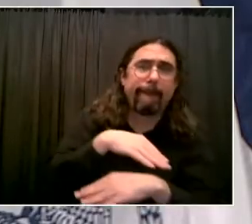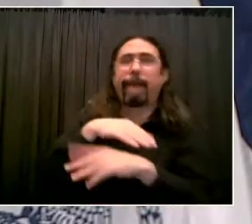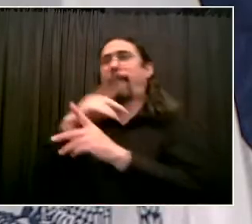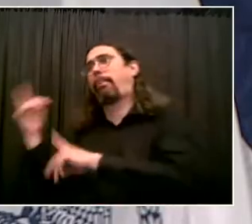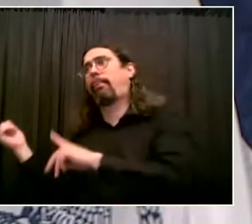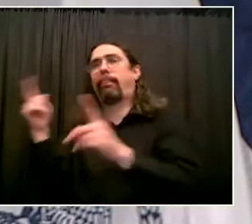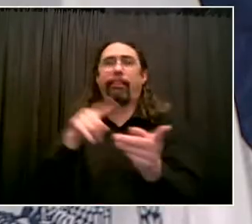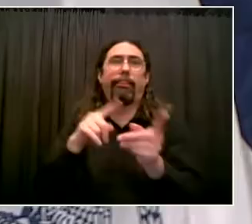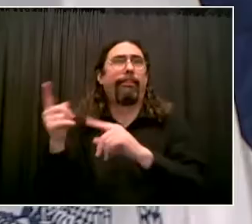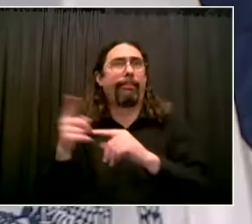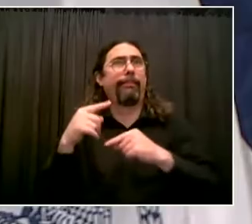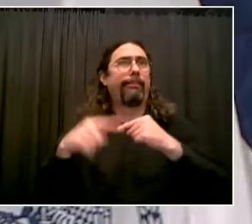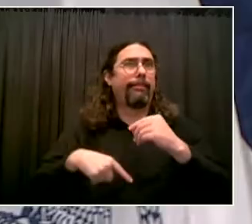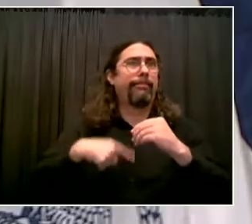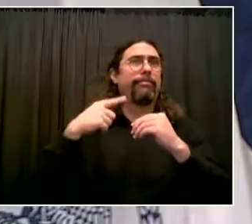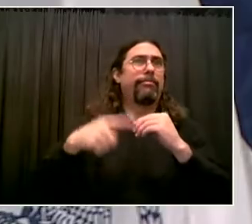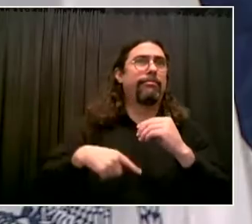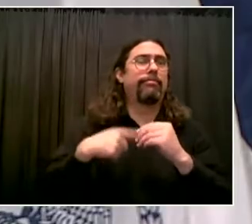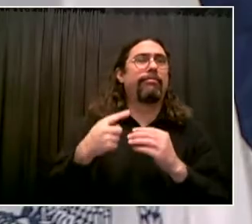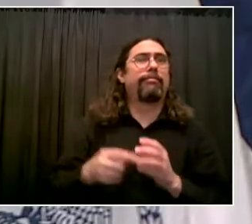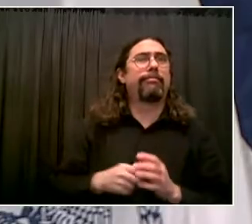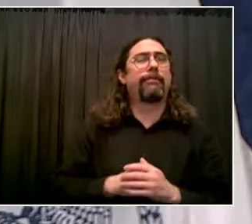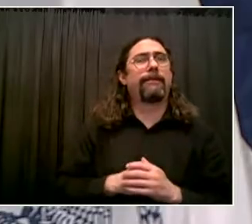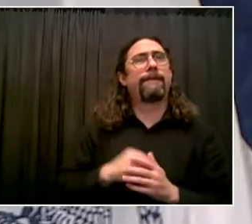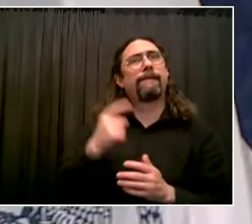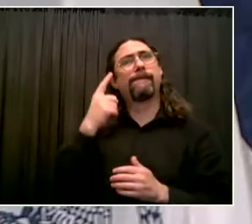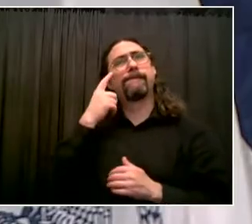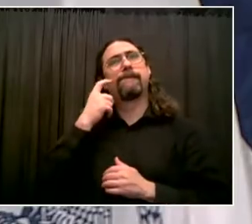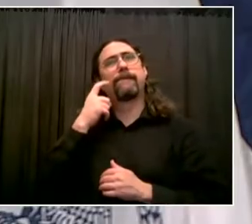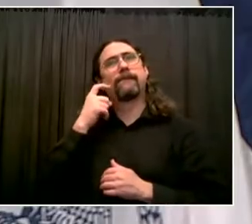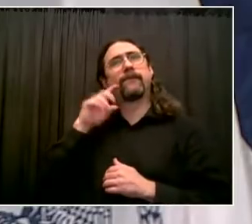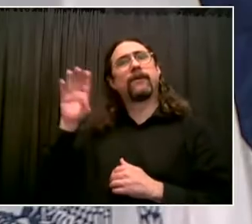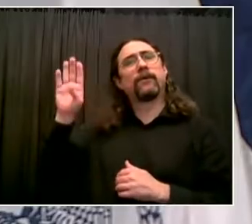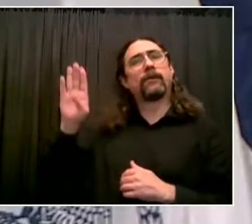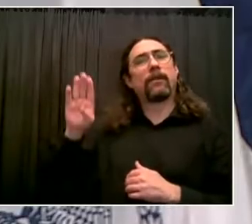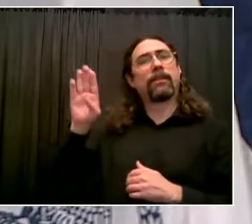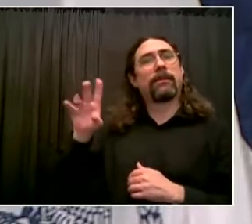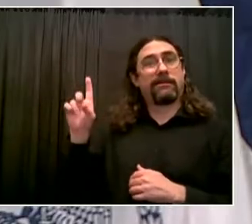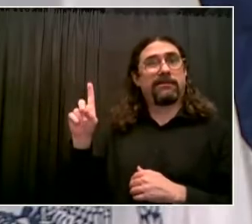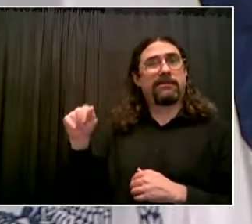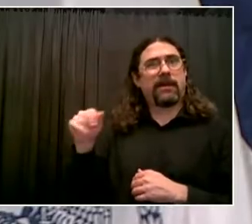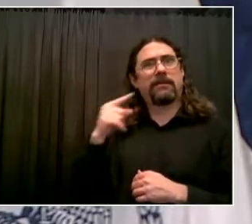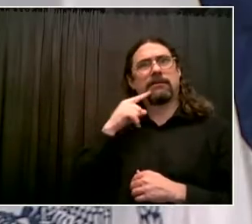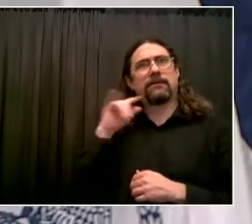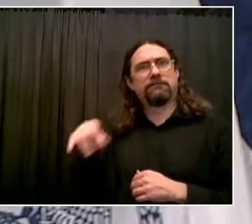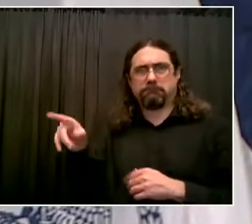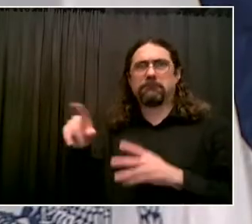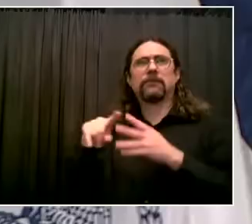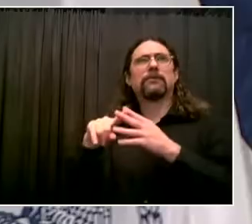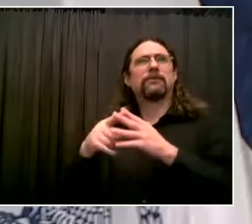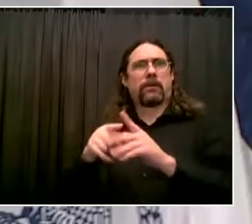TALK ABOUT OSPRECUTIONS. YOU HEARD THE DISTRICT ATTORNEY TALK